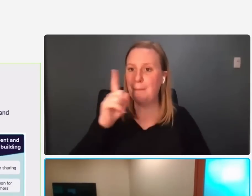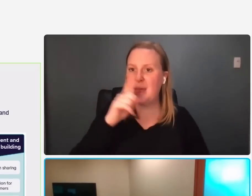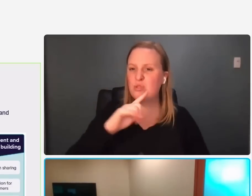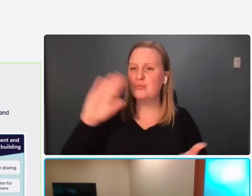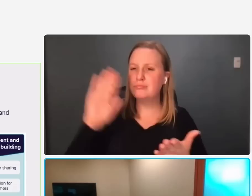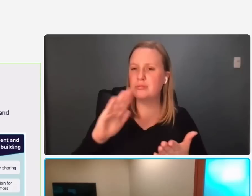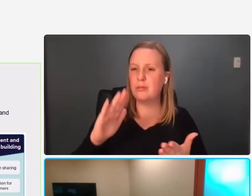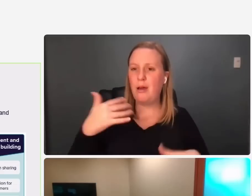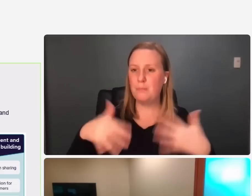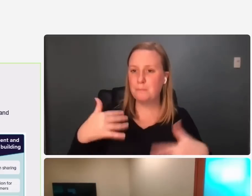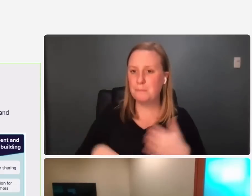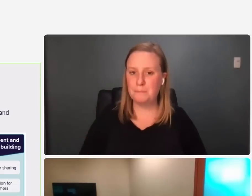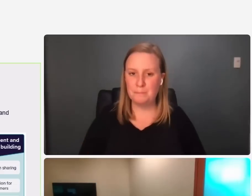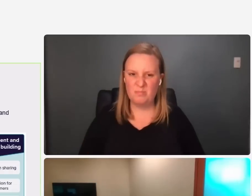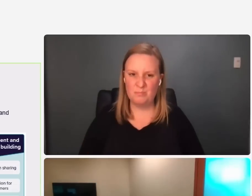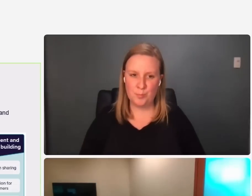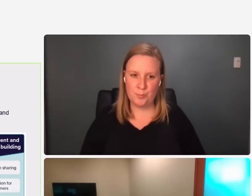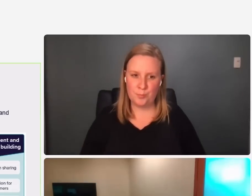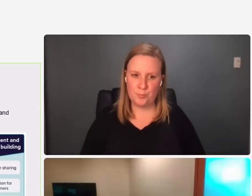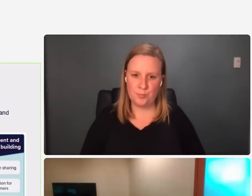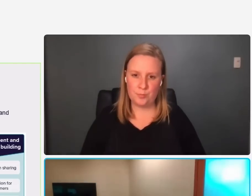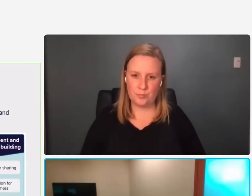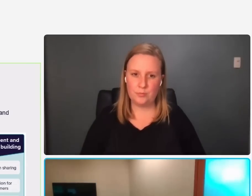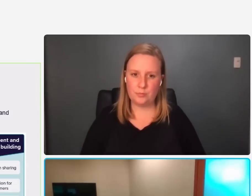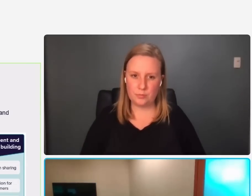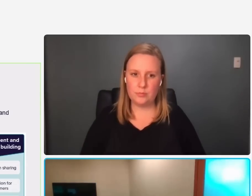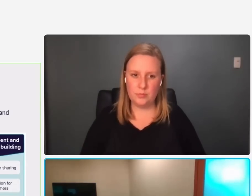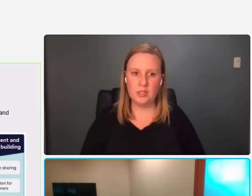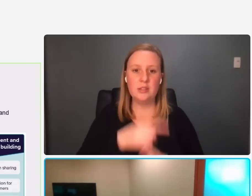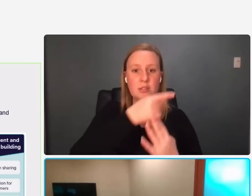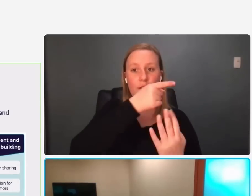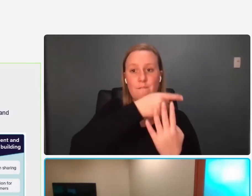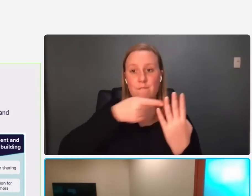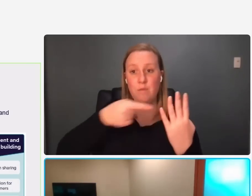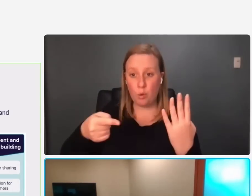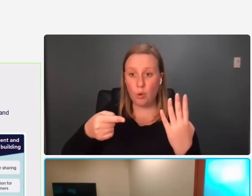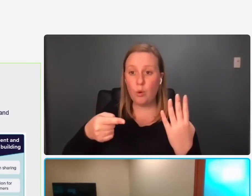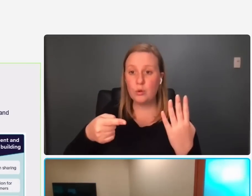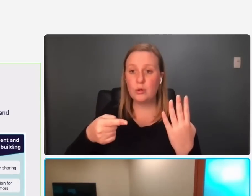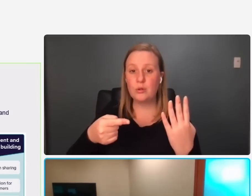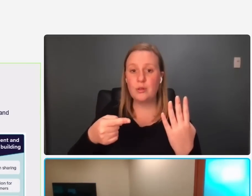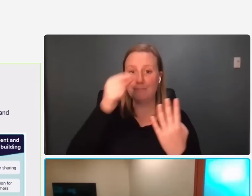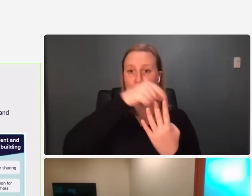So when you go to see the paper you'll see that we outline four regulatory safeguards that will support the model.